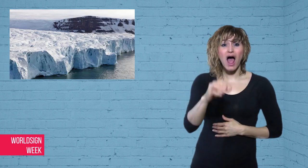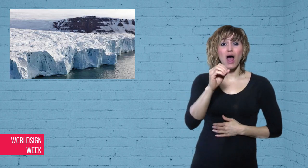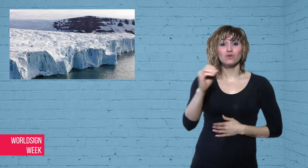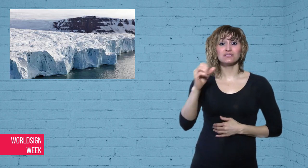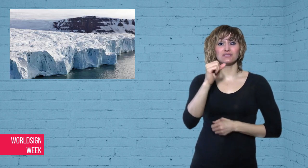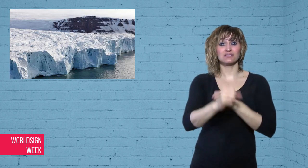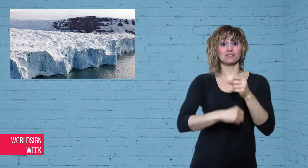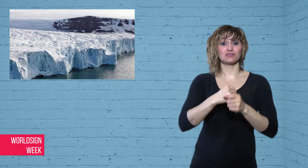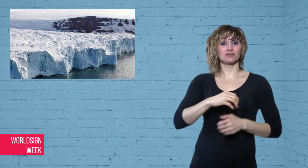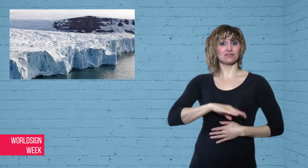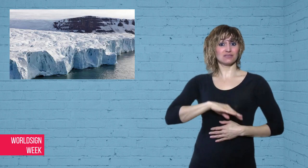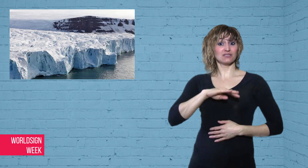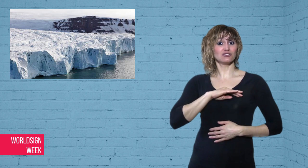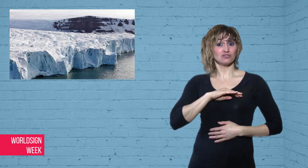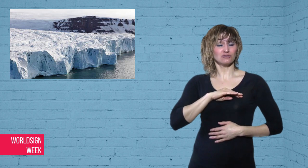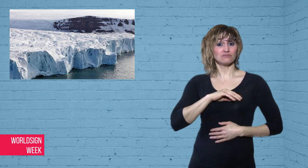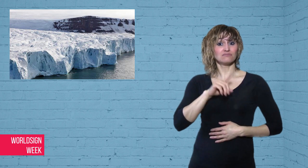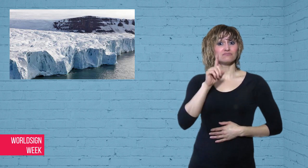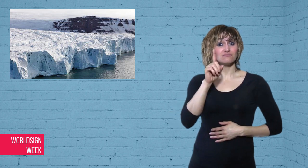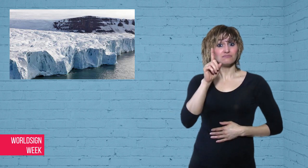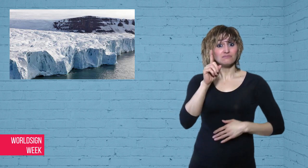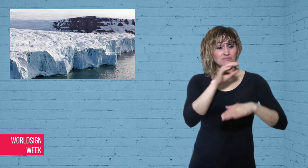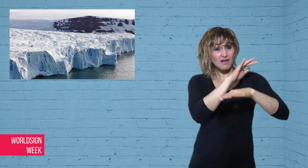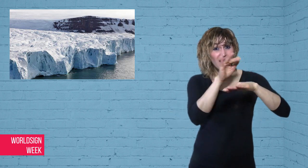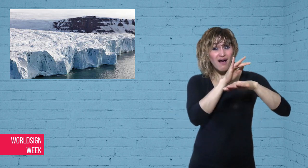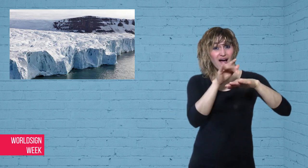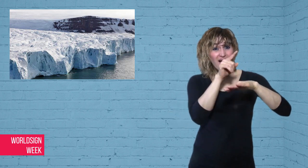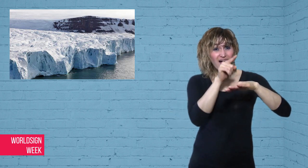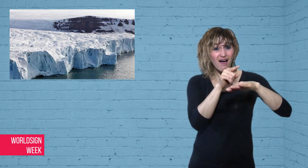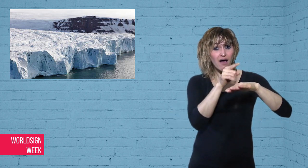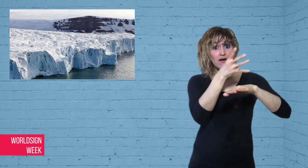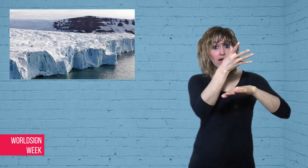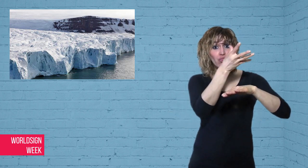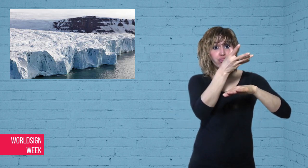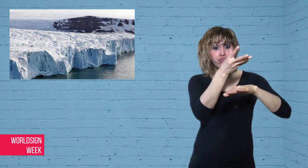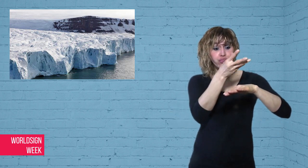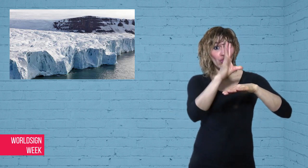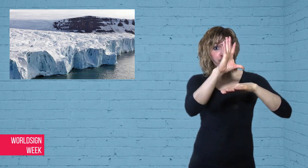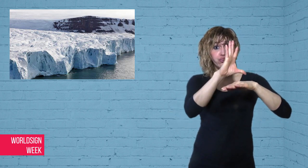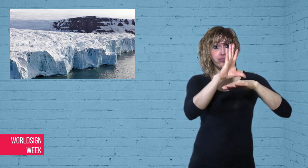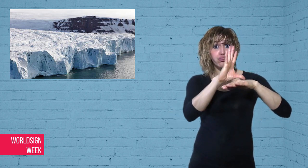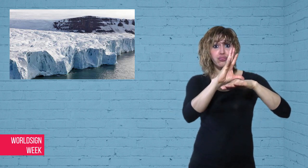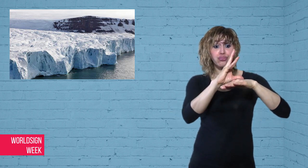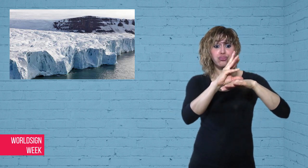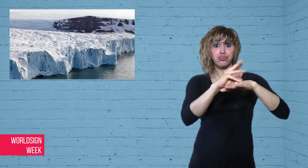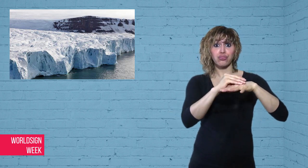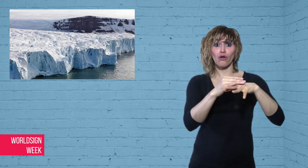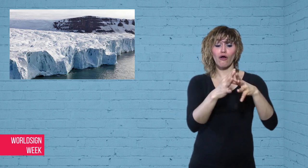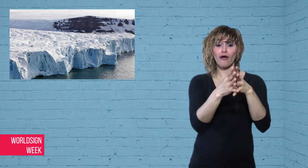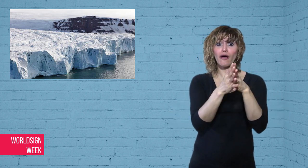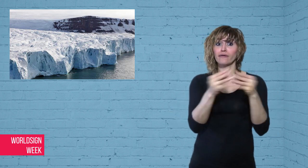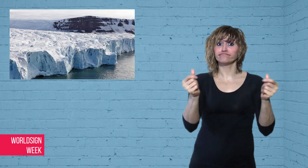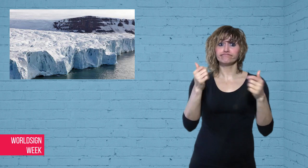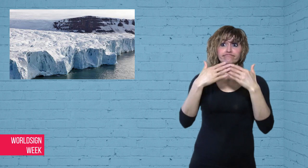thousands years old, which if